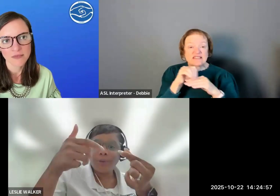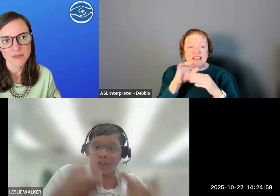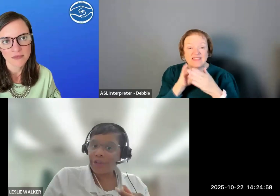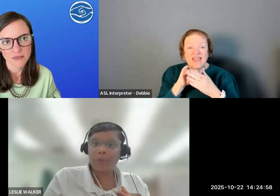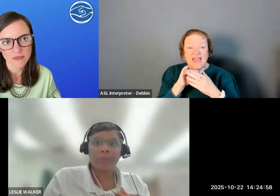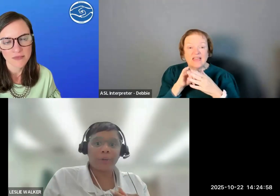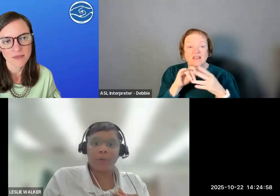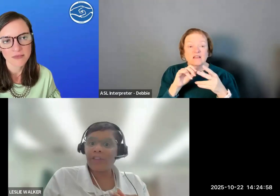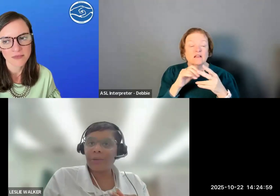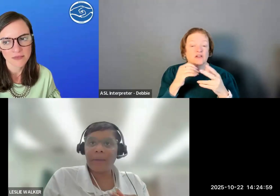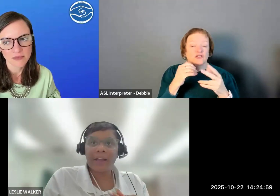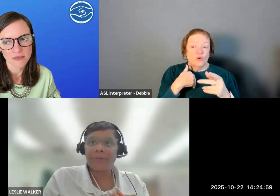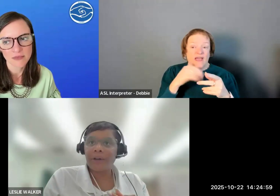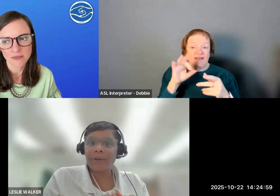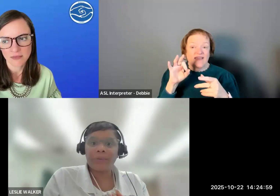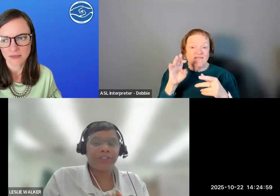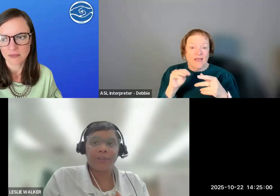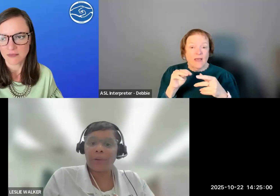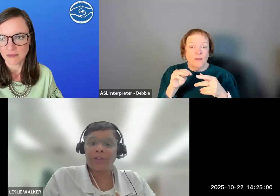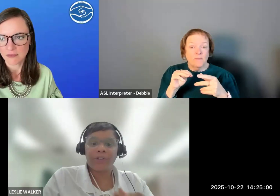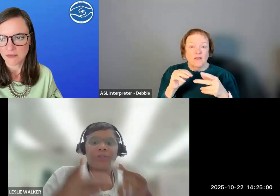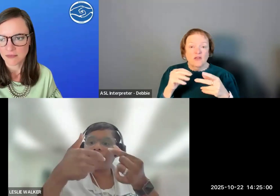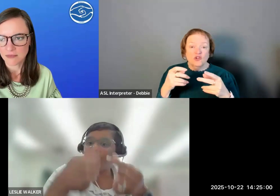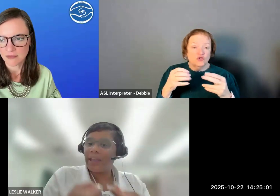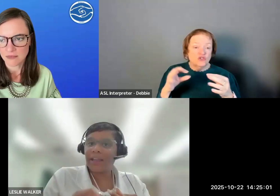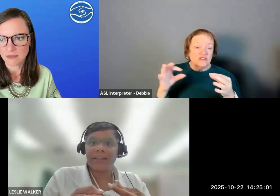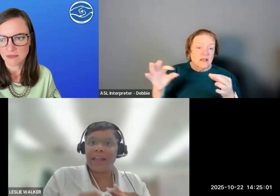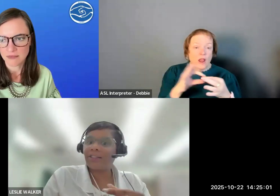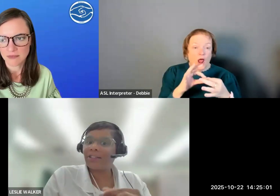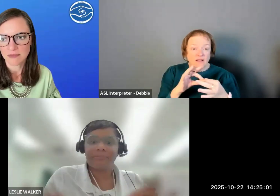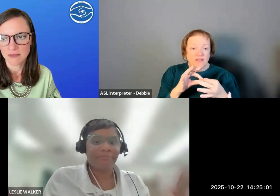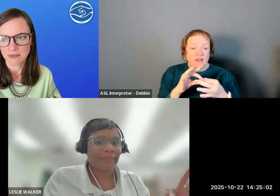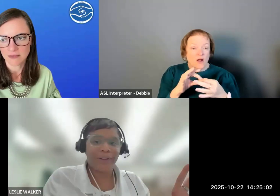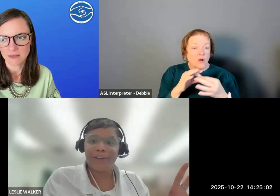You get your Roger microphone, whichever one you are using, you hit connect.